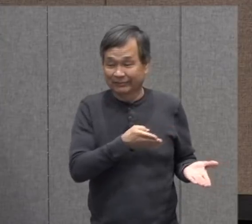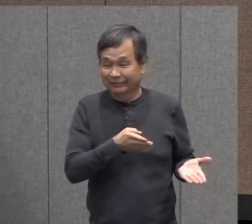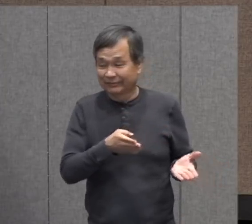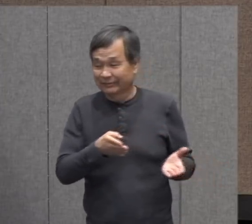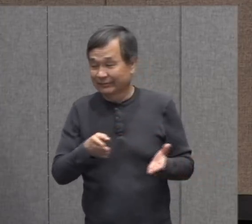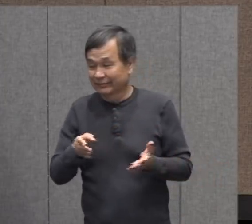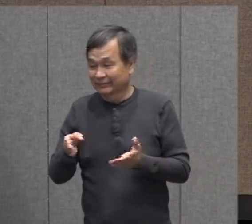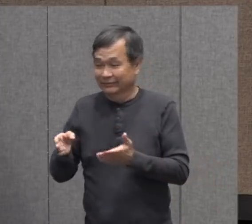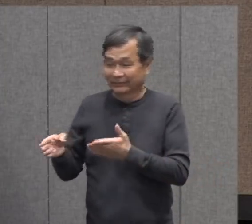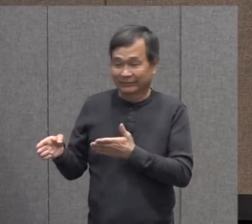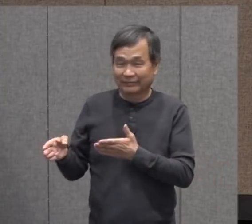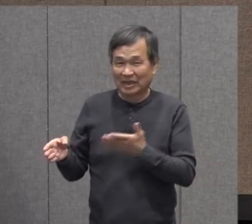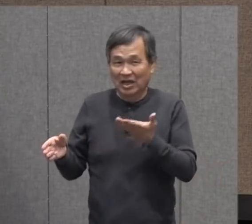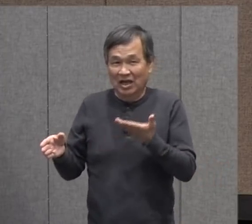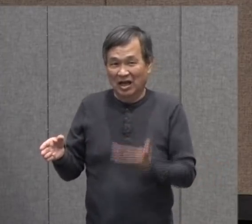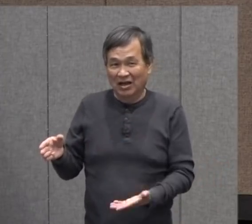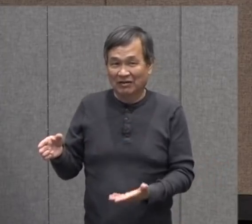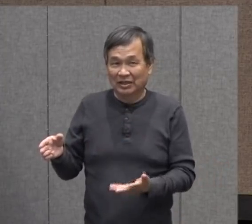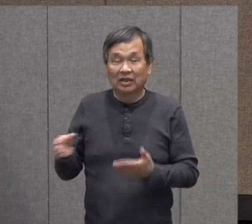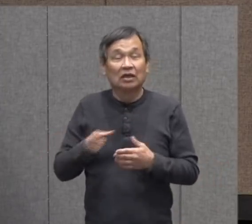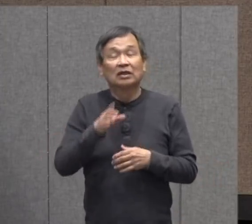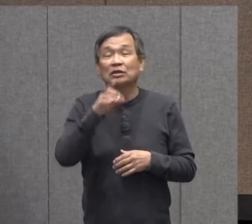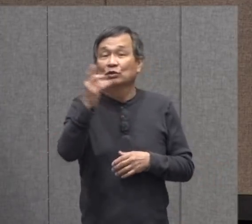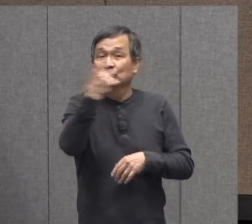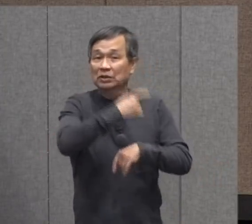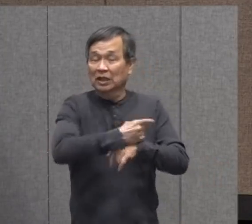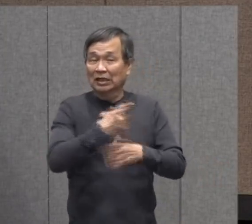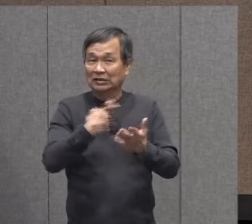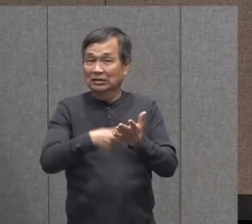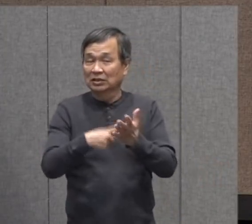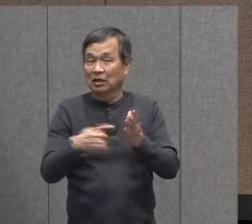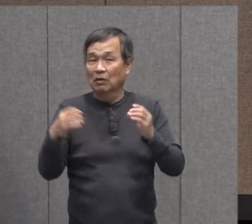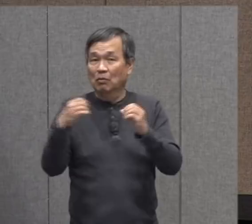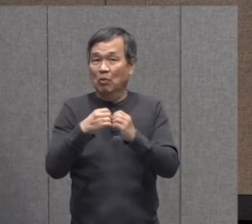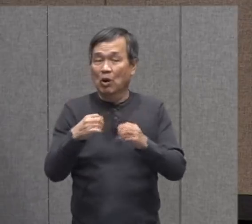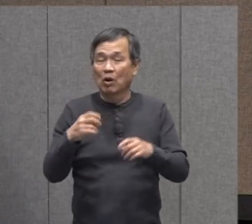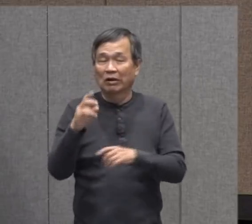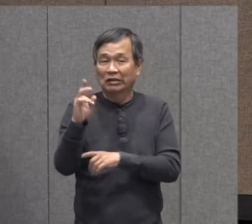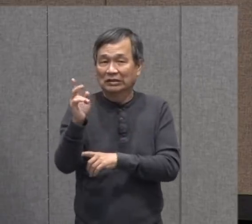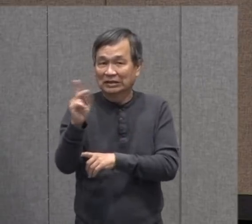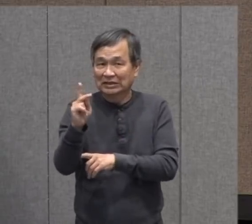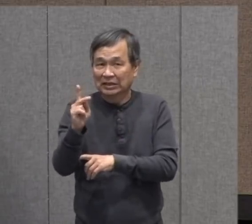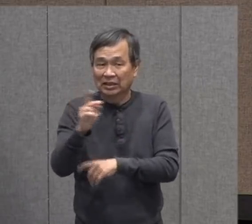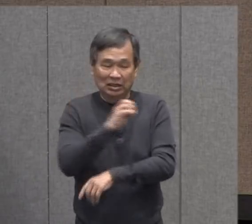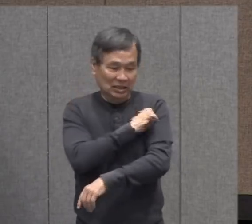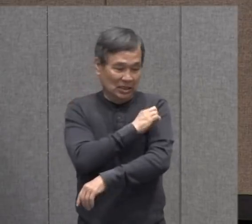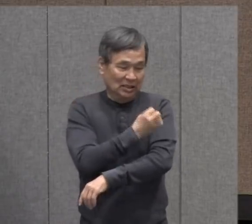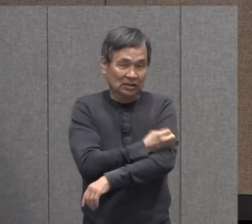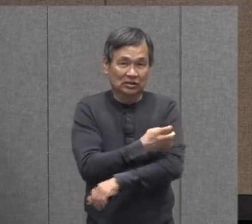And when I talk about kinetic energy today, I want us to focus on mass